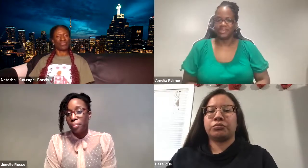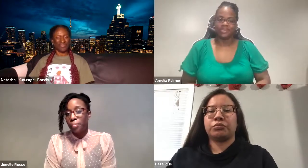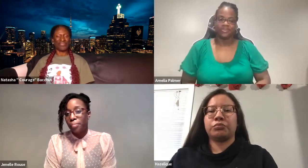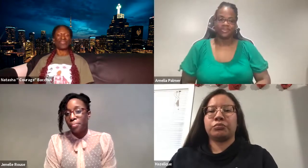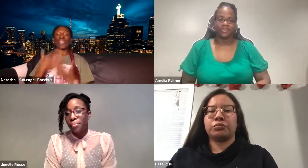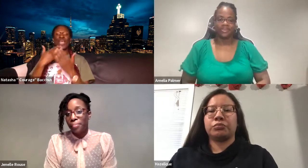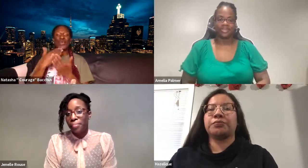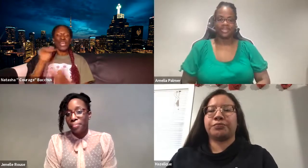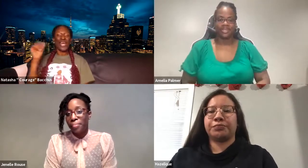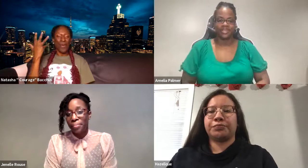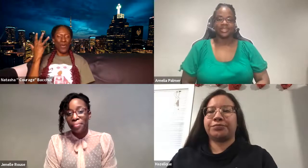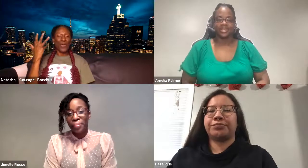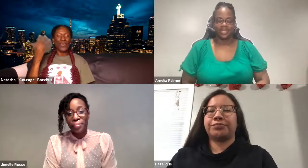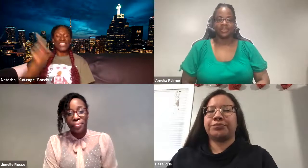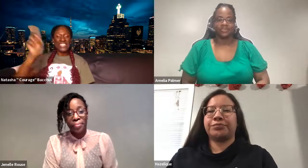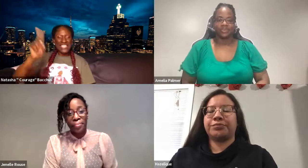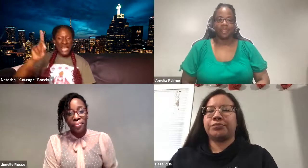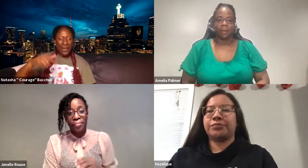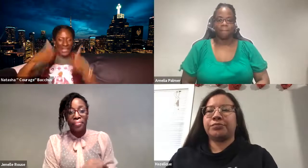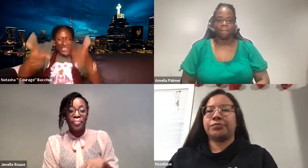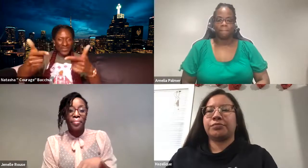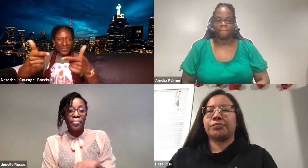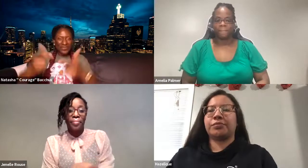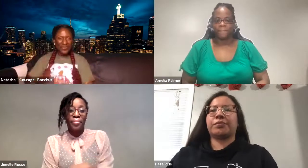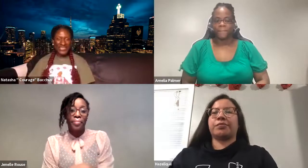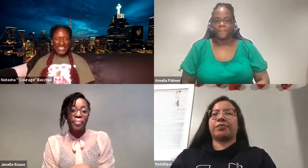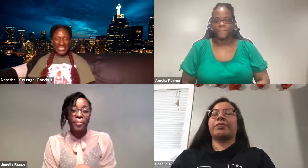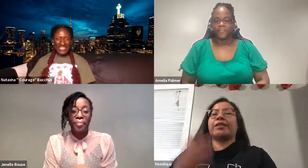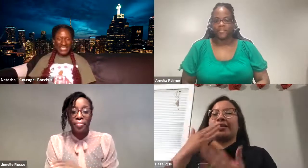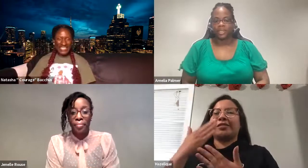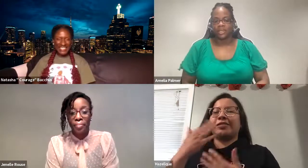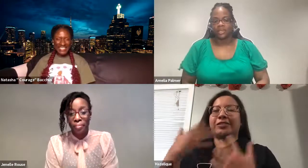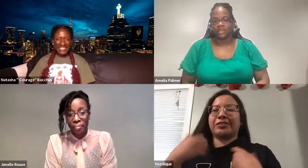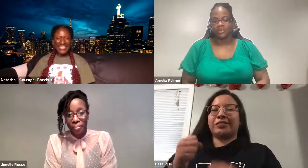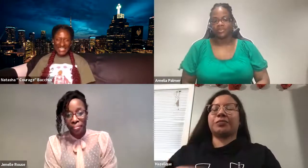canada and that's what my work has involved. - thank you Amelia. Dominique?